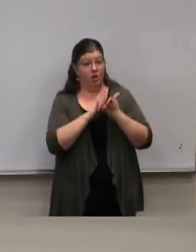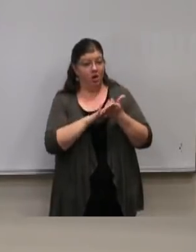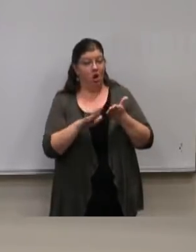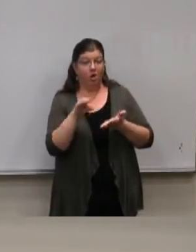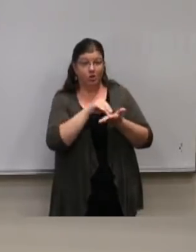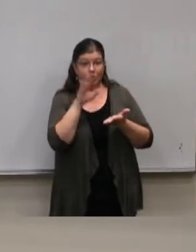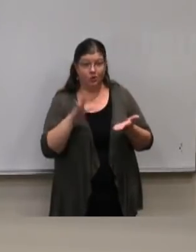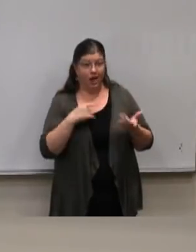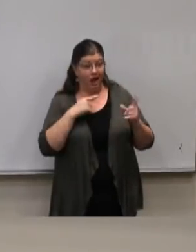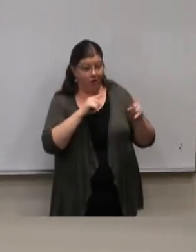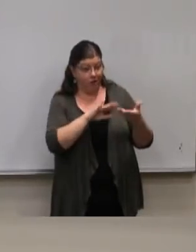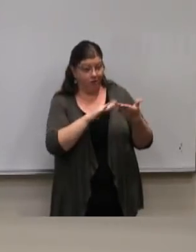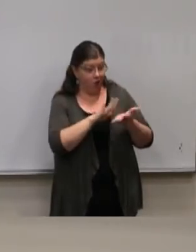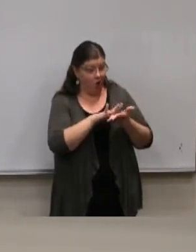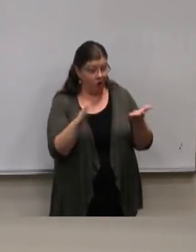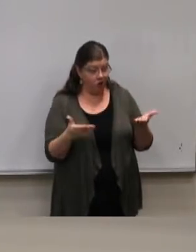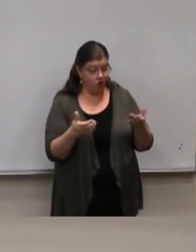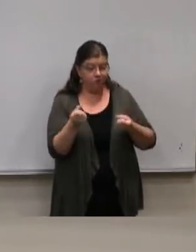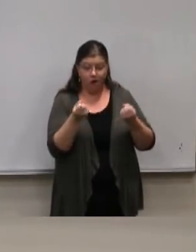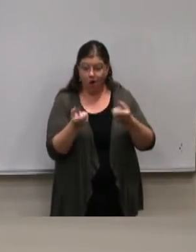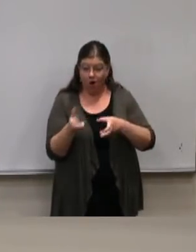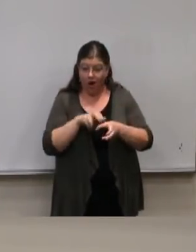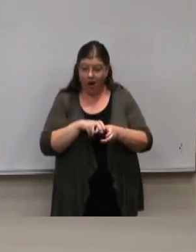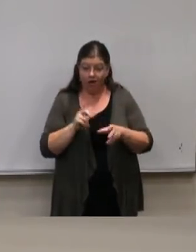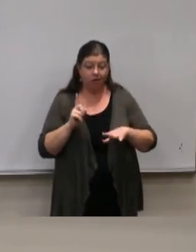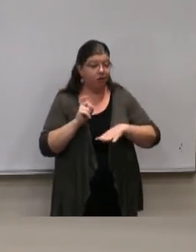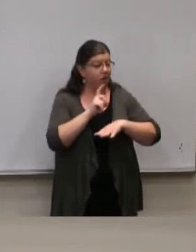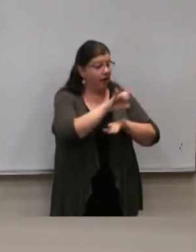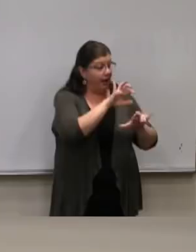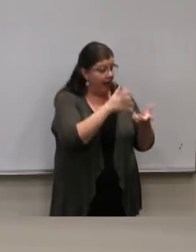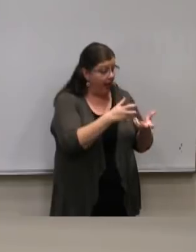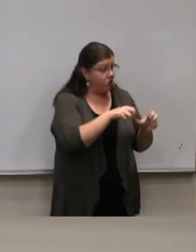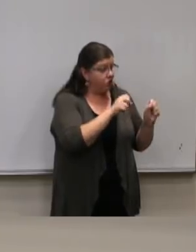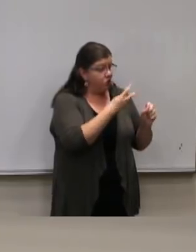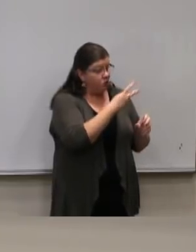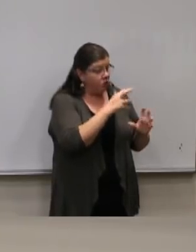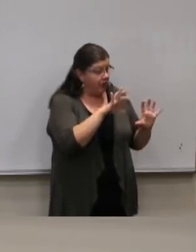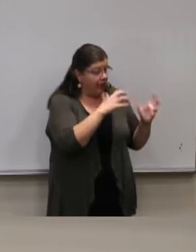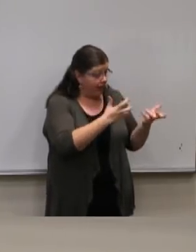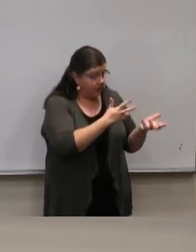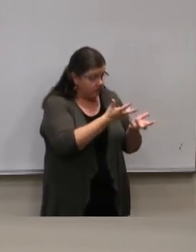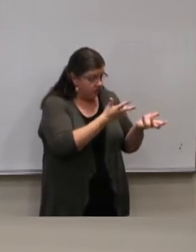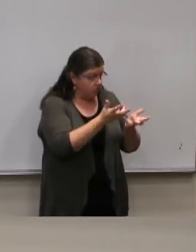I got out of my car, I walked into class, I took my class, took two classes, three classes whatever it was that day,